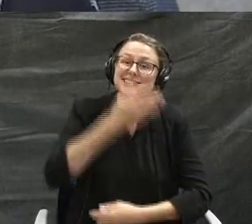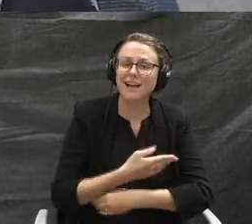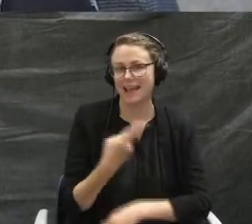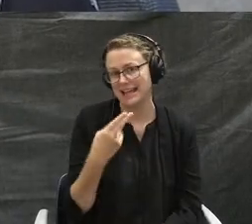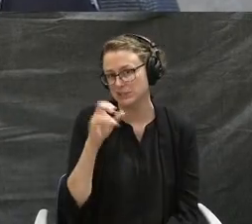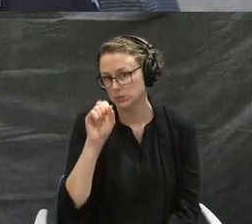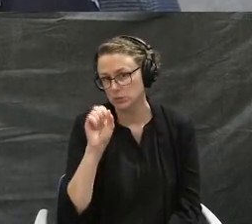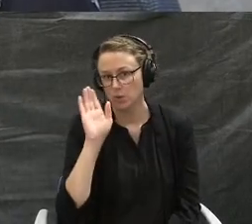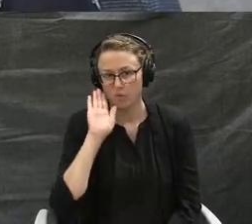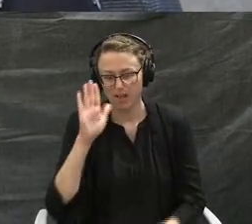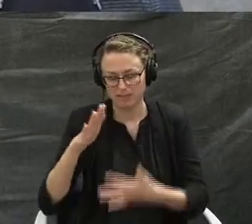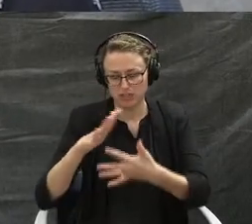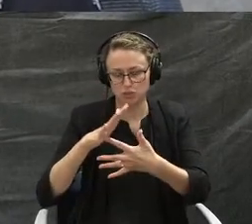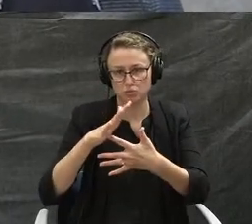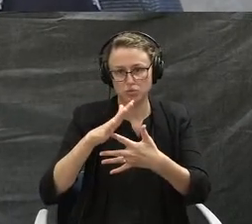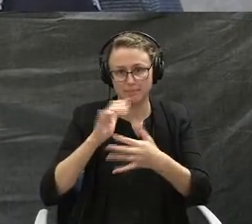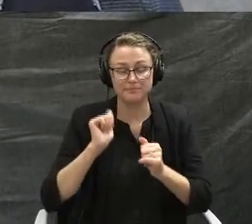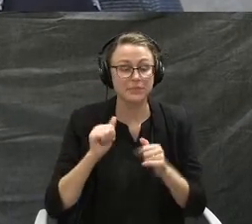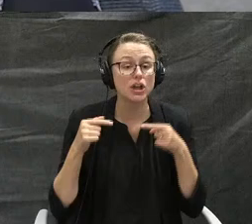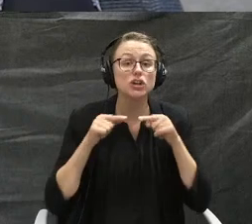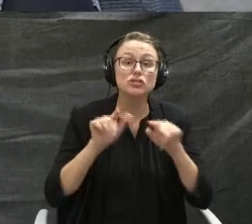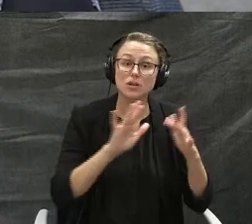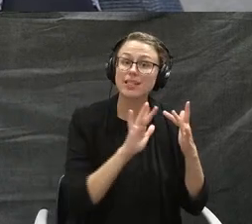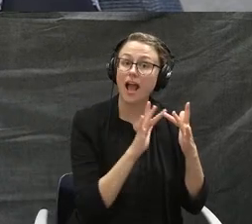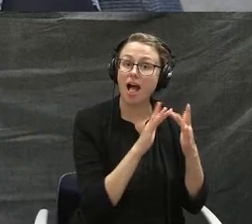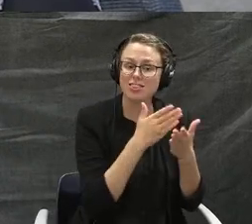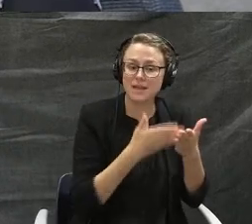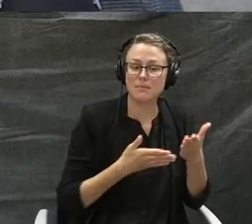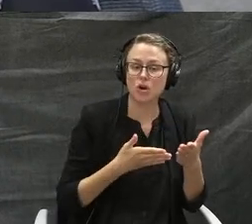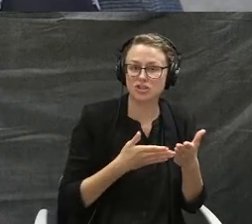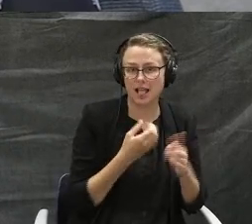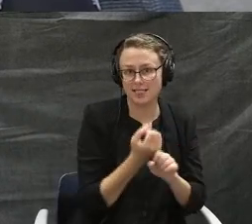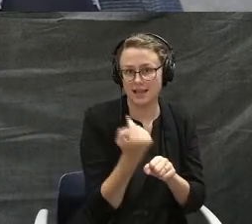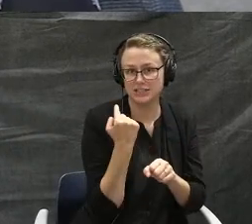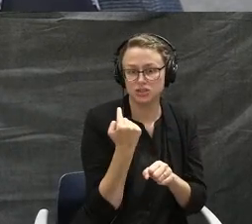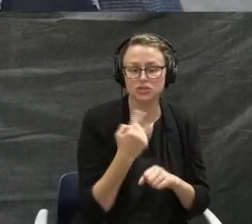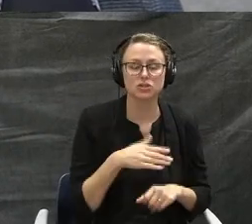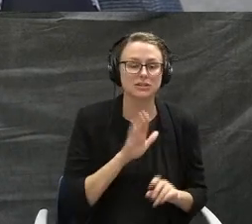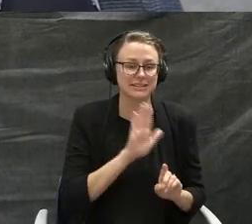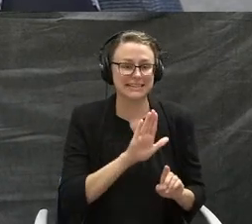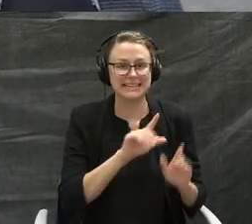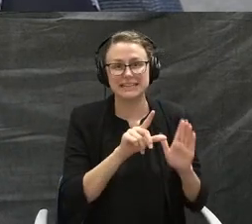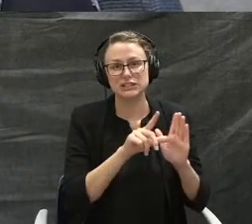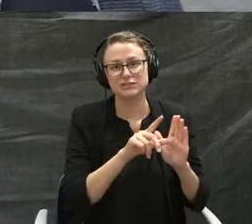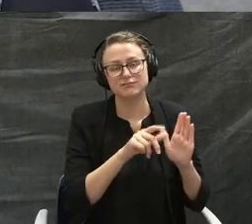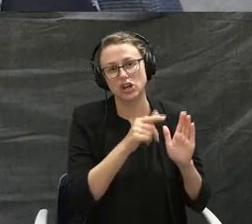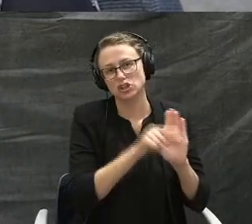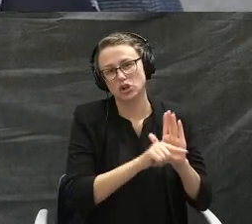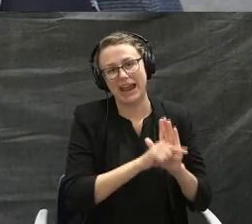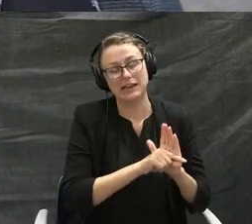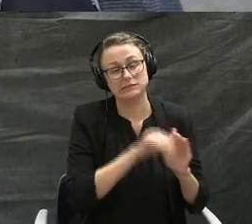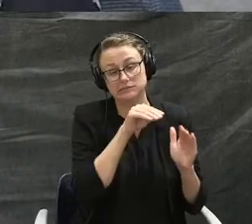junior during the online portion of school. Last year his grades went down significantly in a few classes. He has ADHD, so being